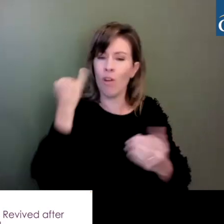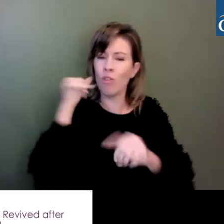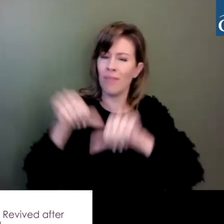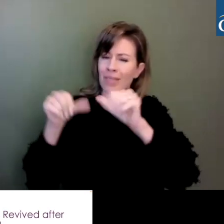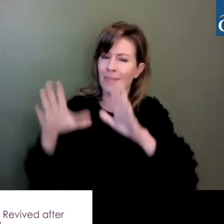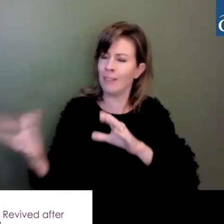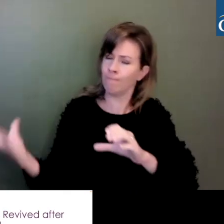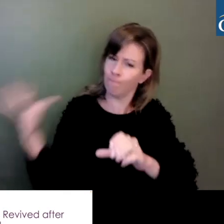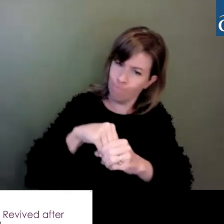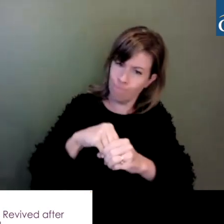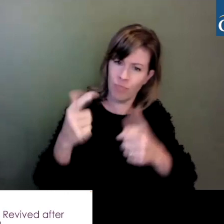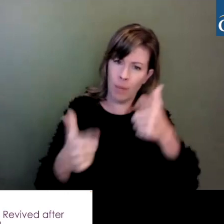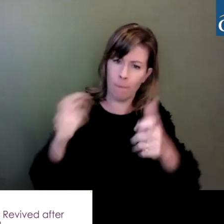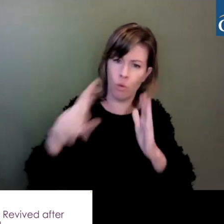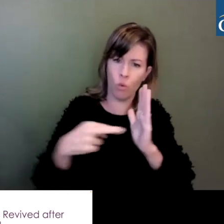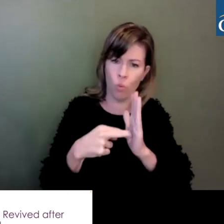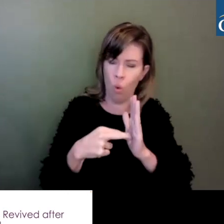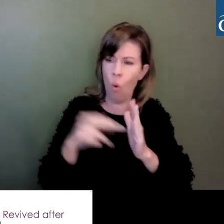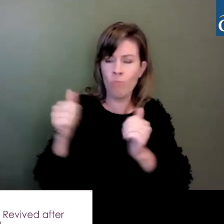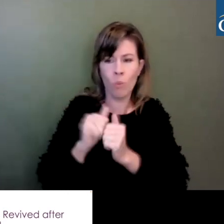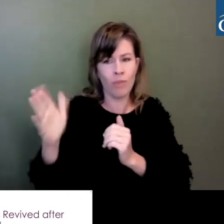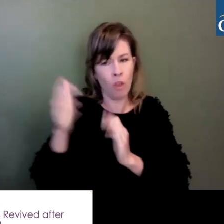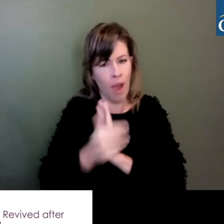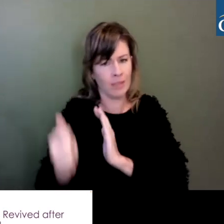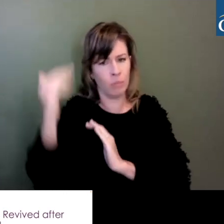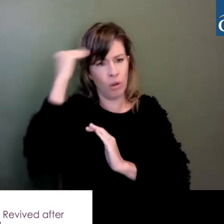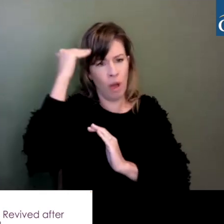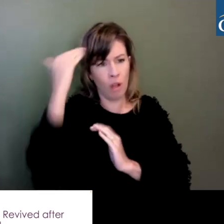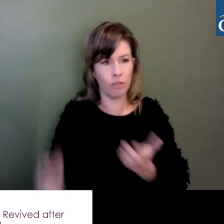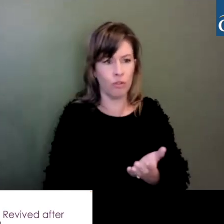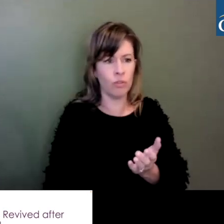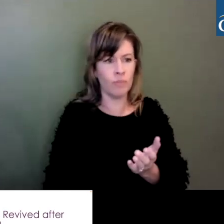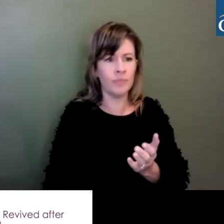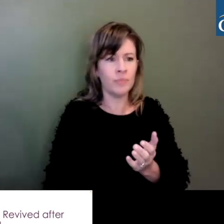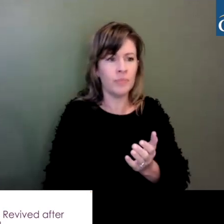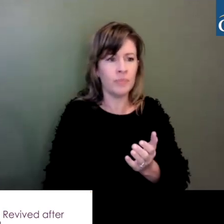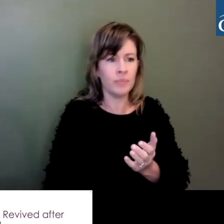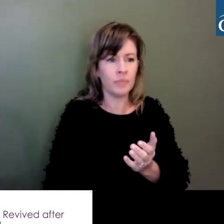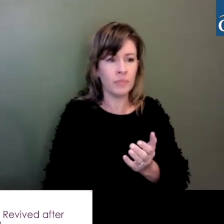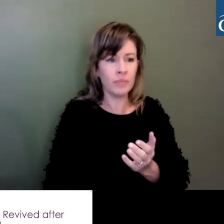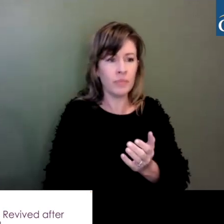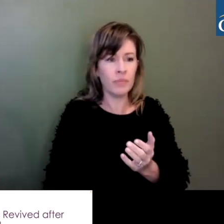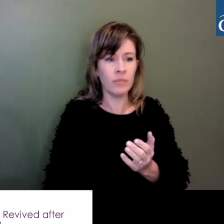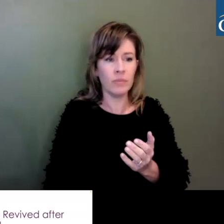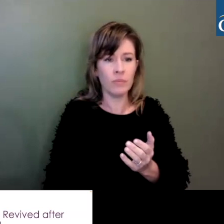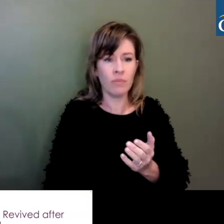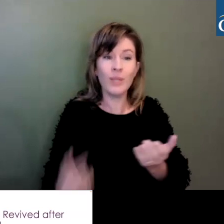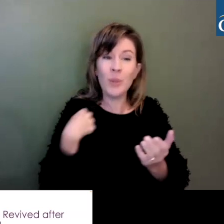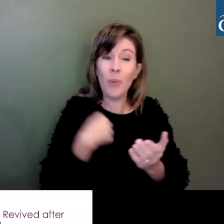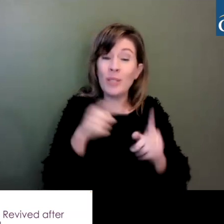knowledge, played a greater role in understanding race." So we're supposed to move on from race, at this middle of